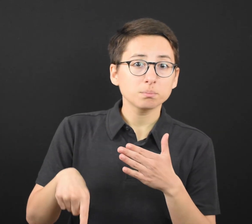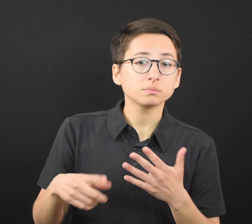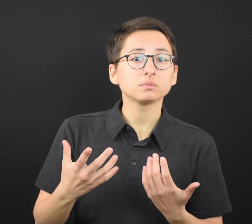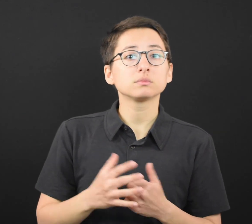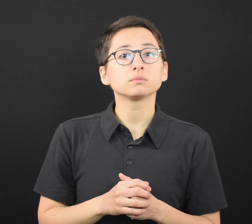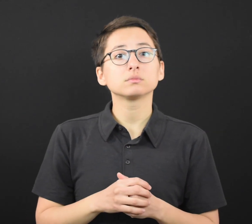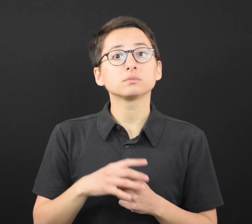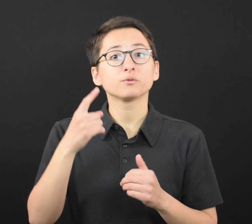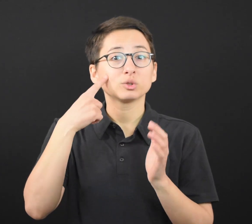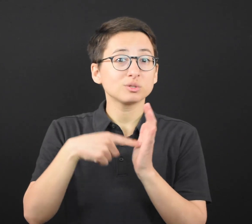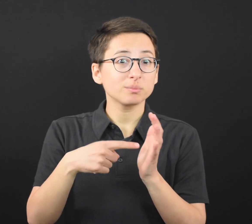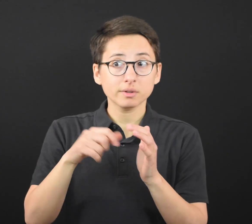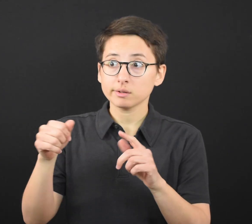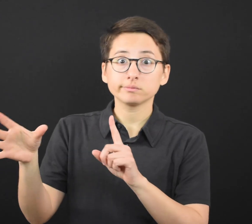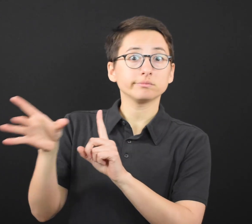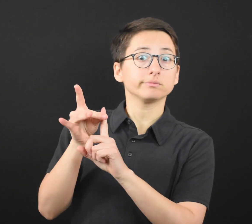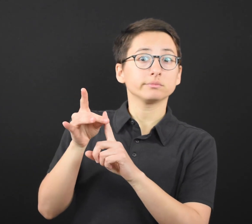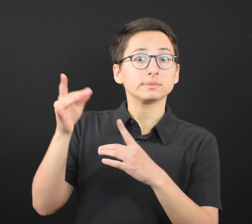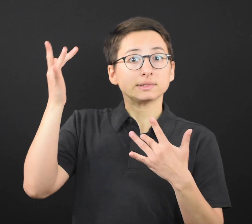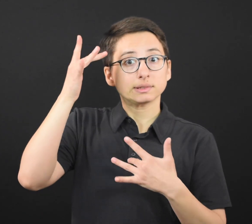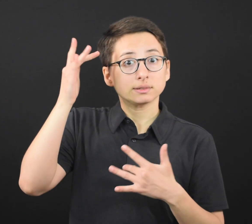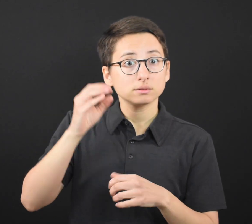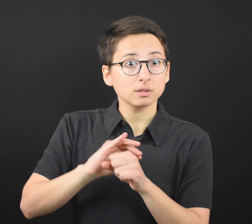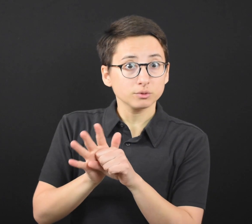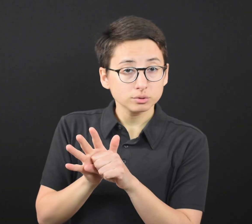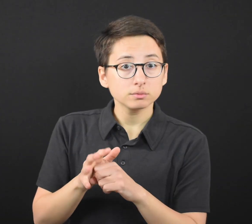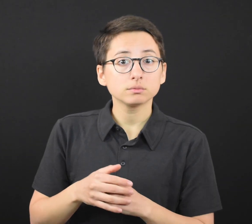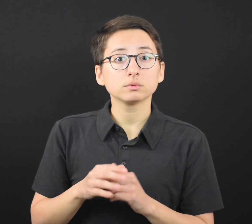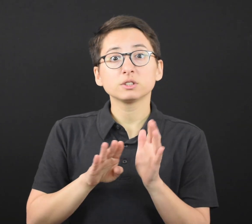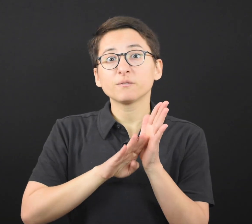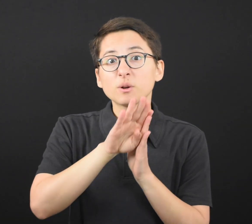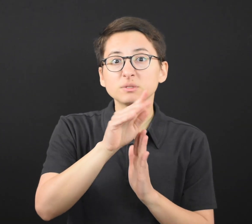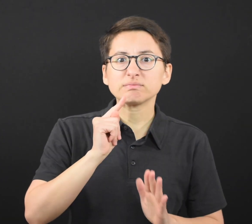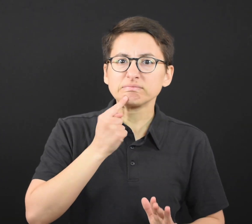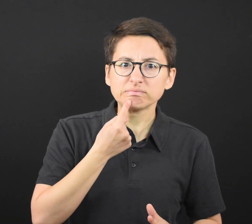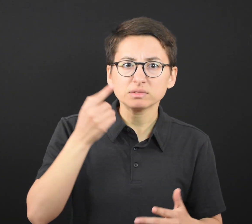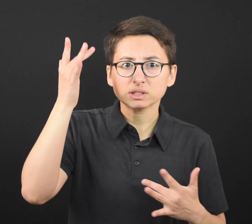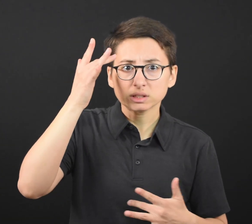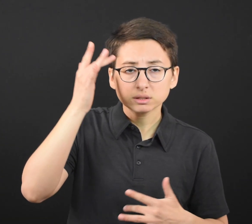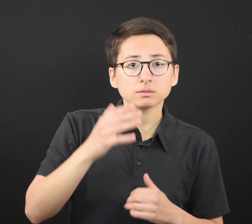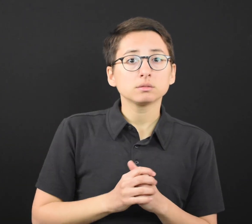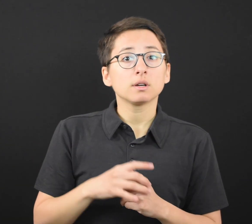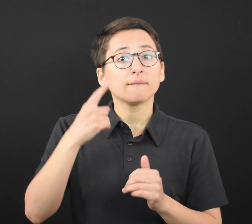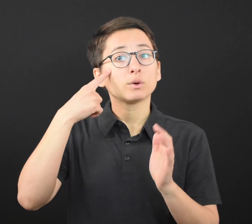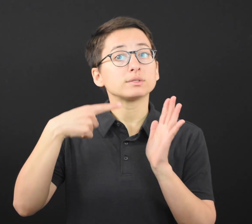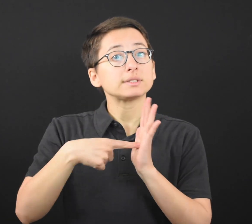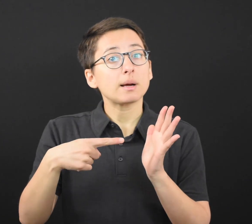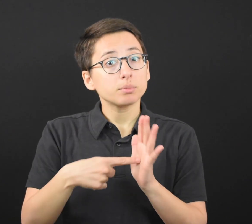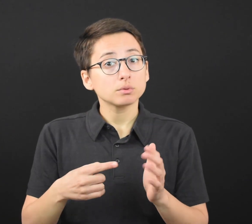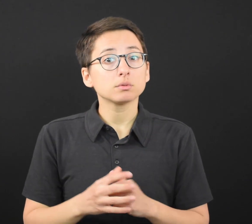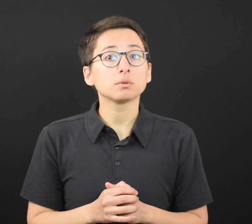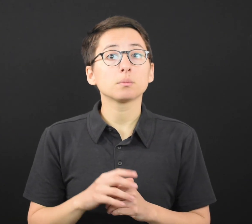such as getting sick with COVID-19 or developing severe illness. For example, people who are